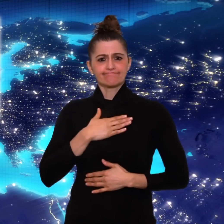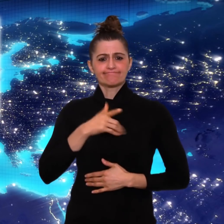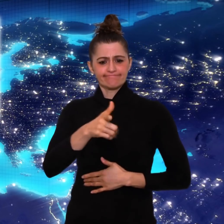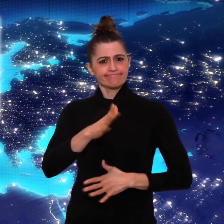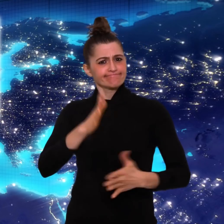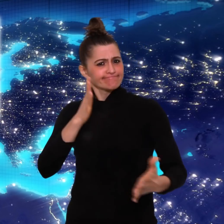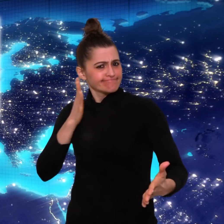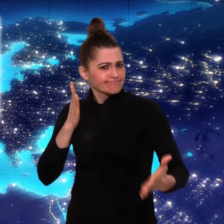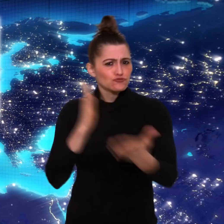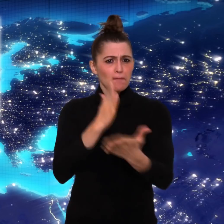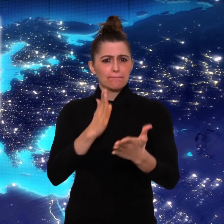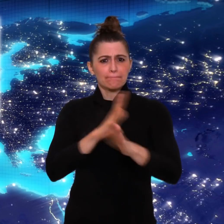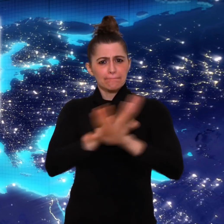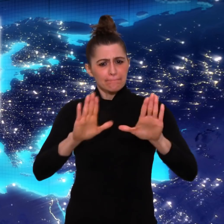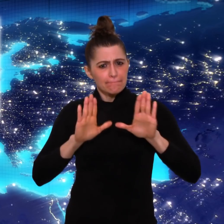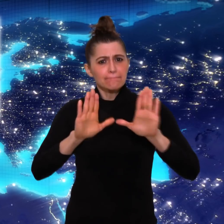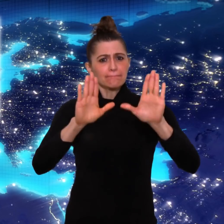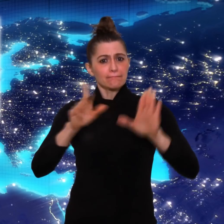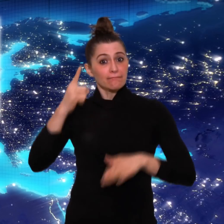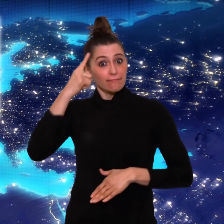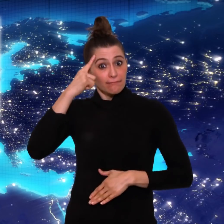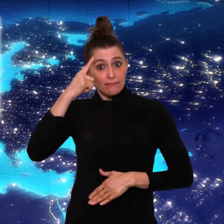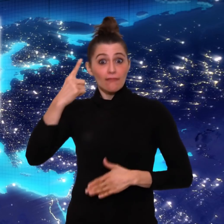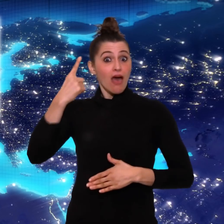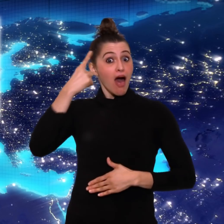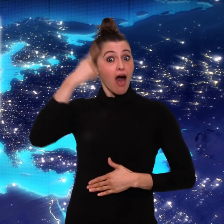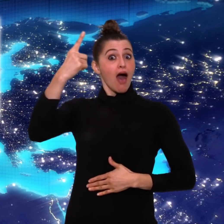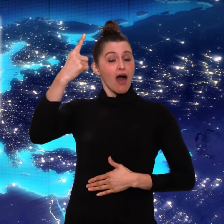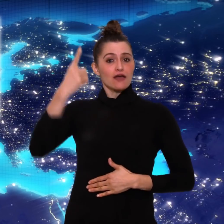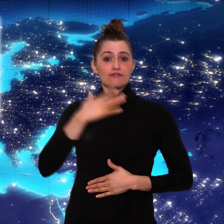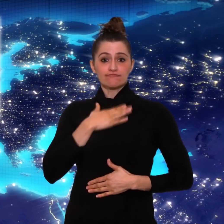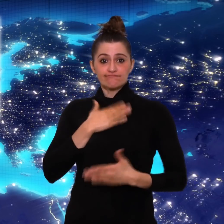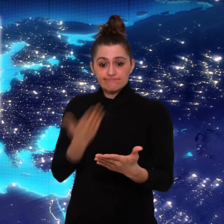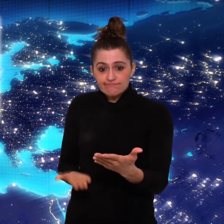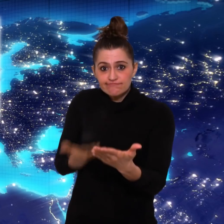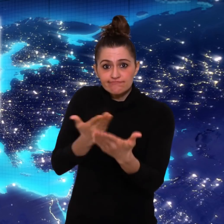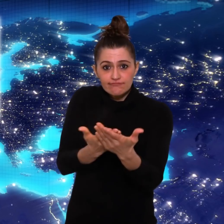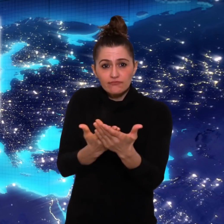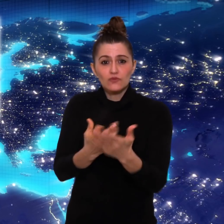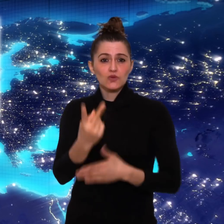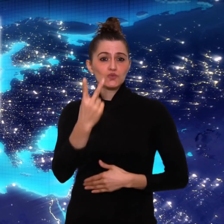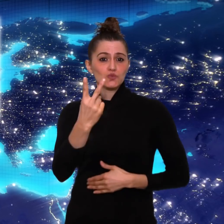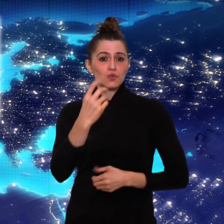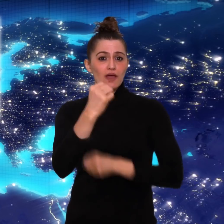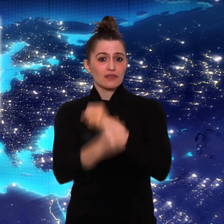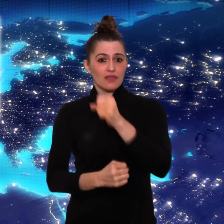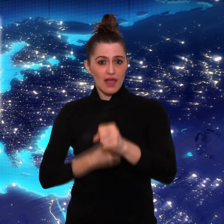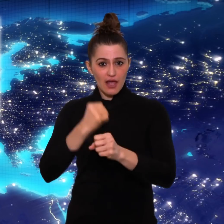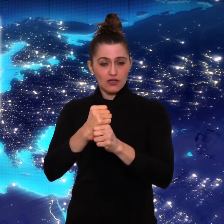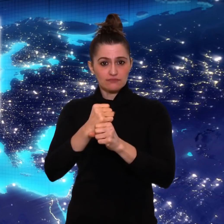two-year degree programme in